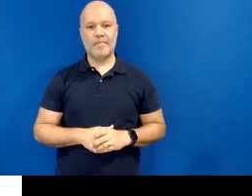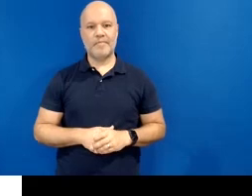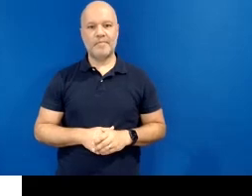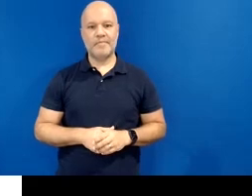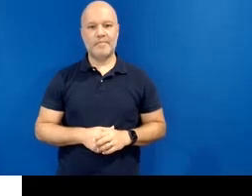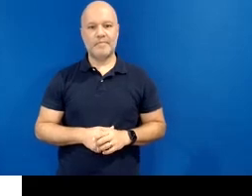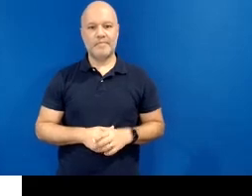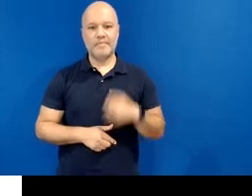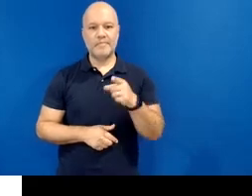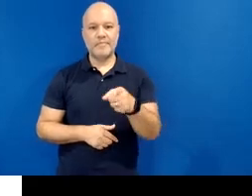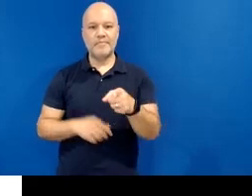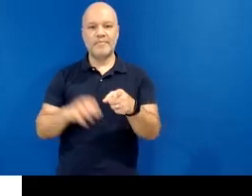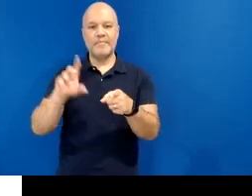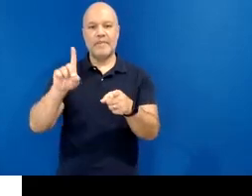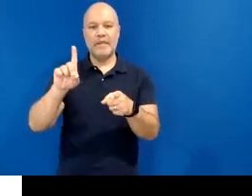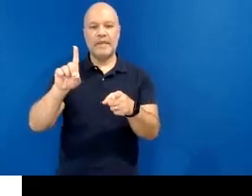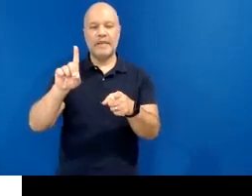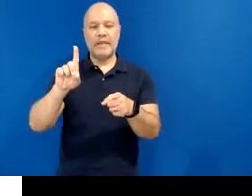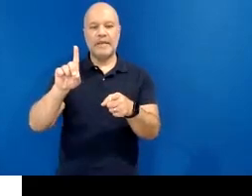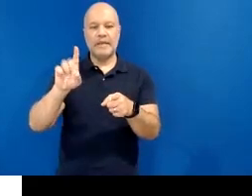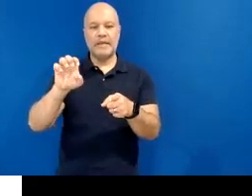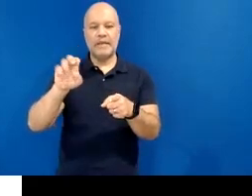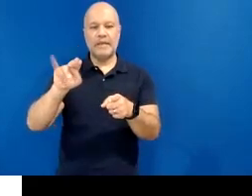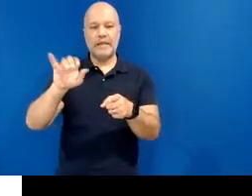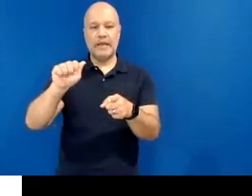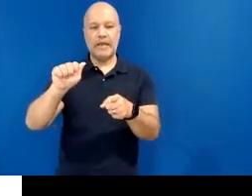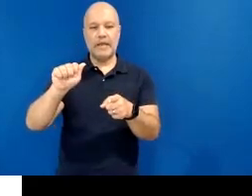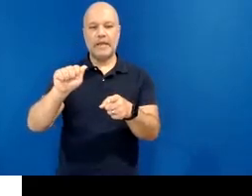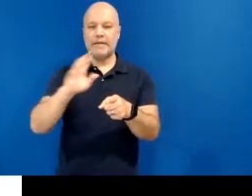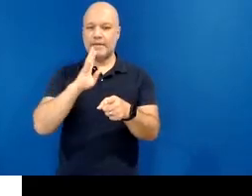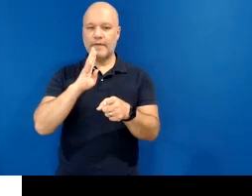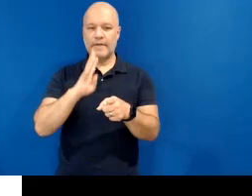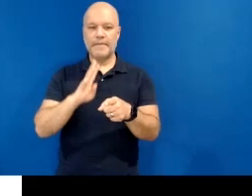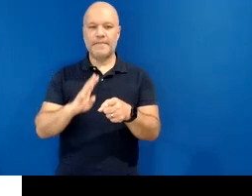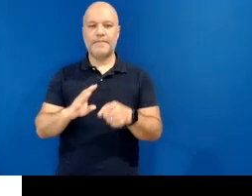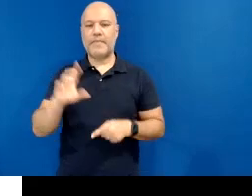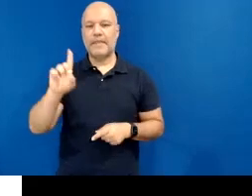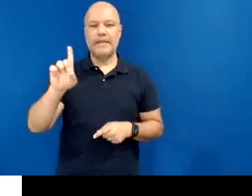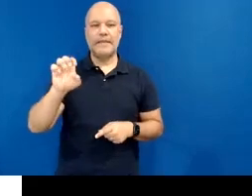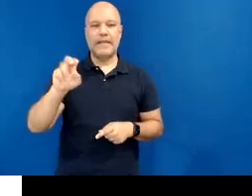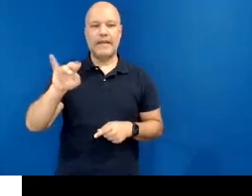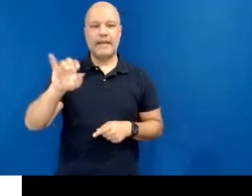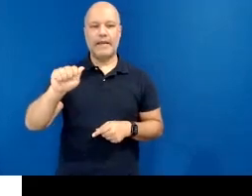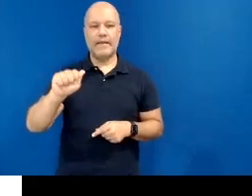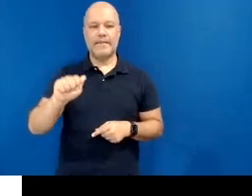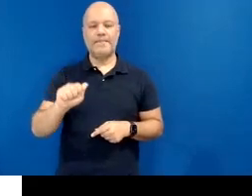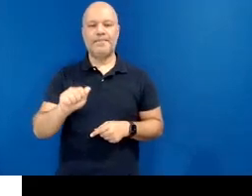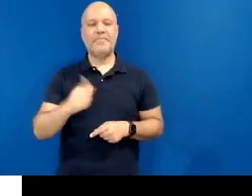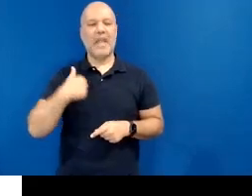I can chime in. Linda Okay, who is that? This is Denia. Okay. Thank you. Denia.